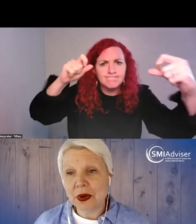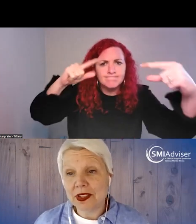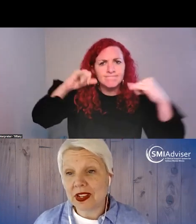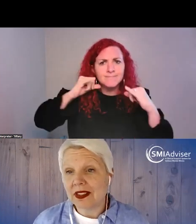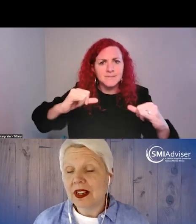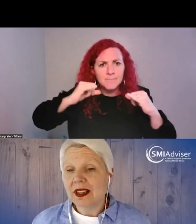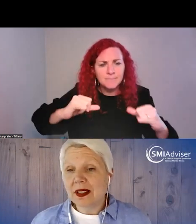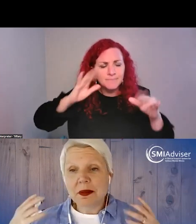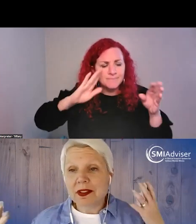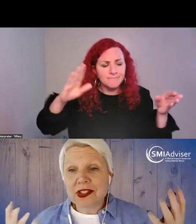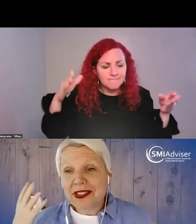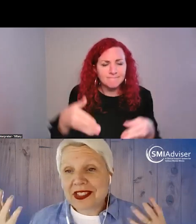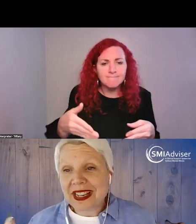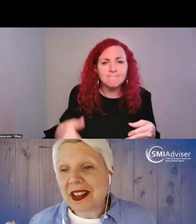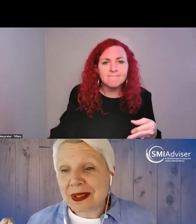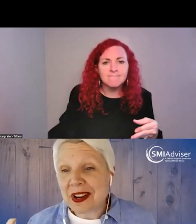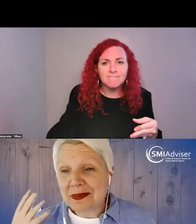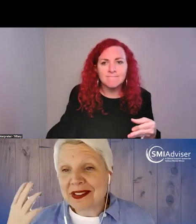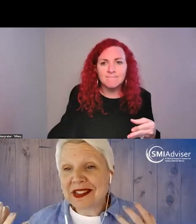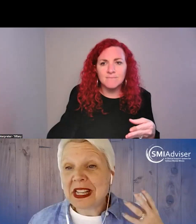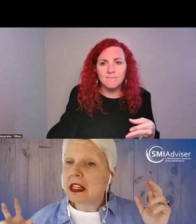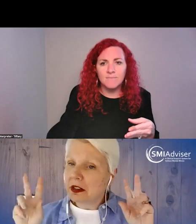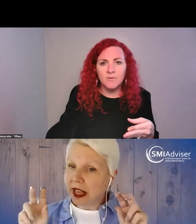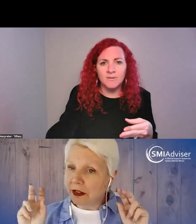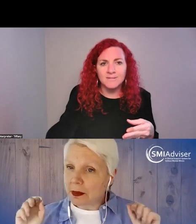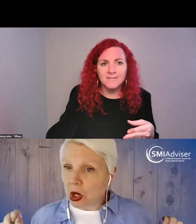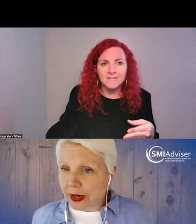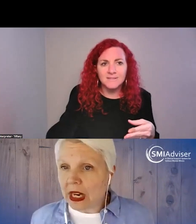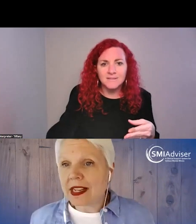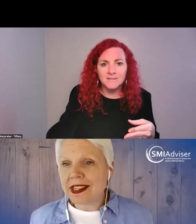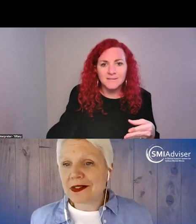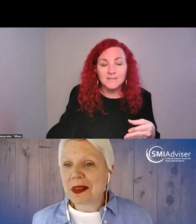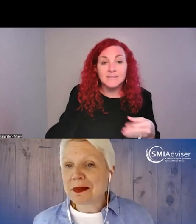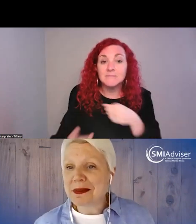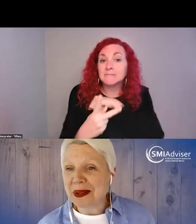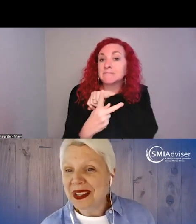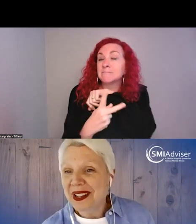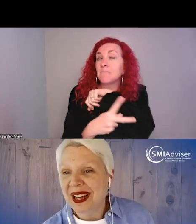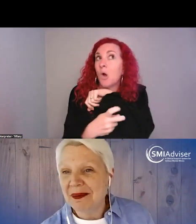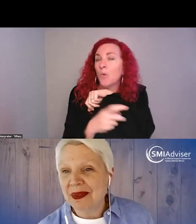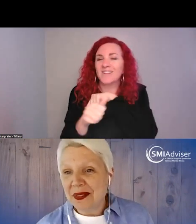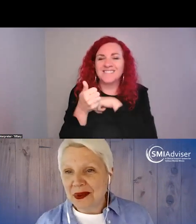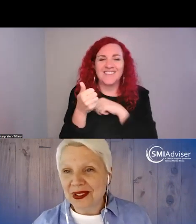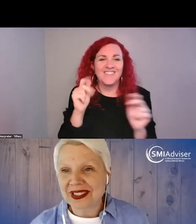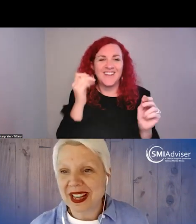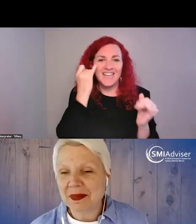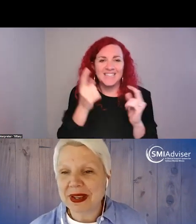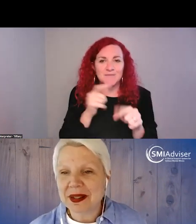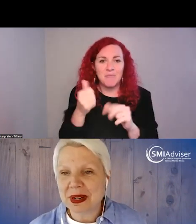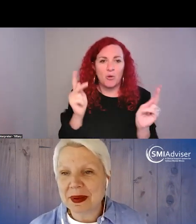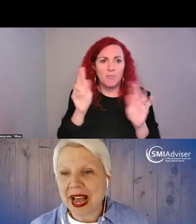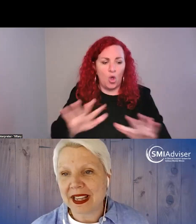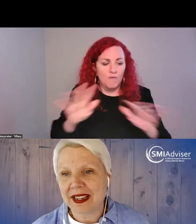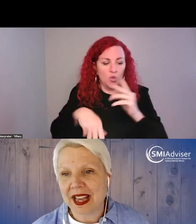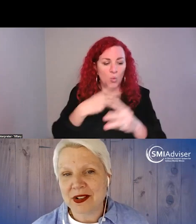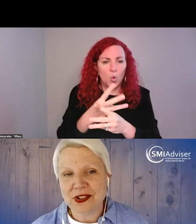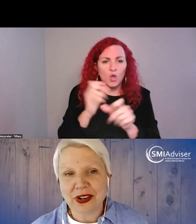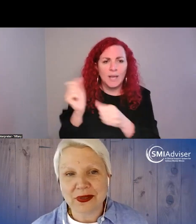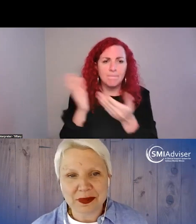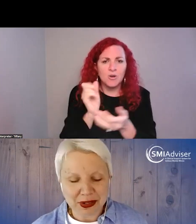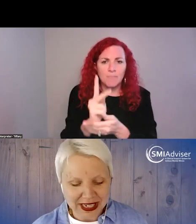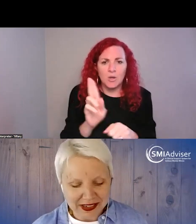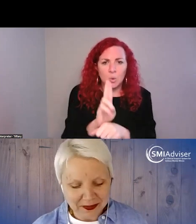TAKE THE IDEAS FROM AROUND THE WORLD AND USE IN OUR COMMUNITIES